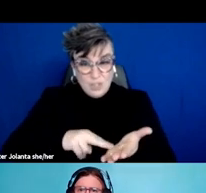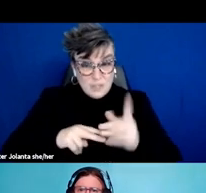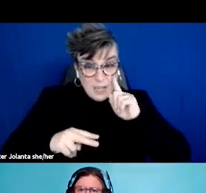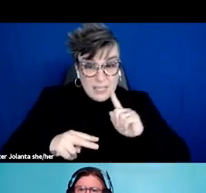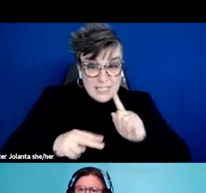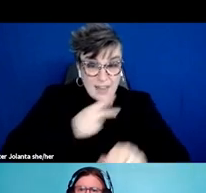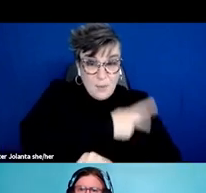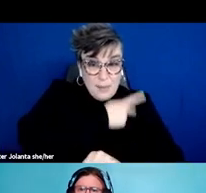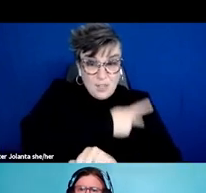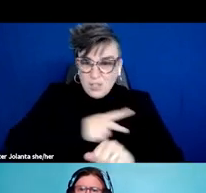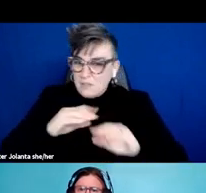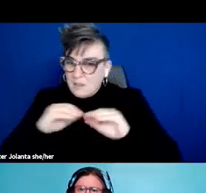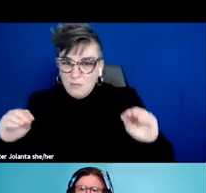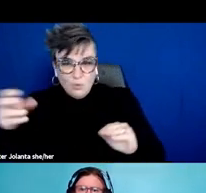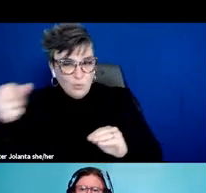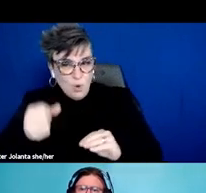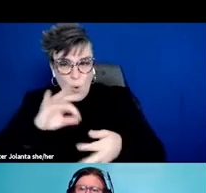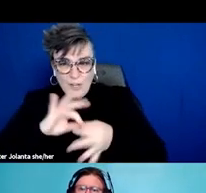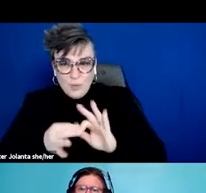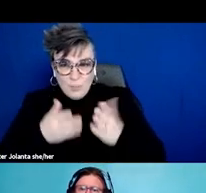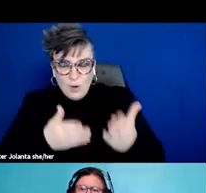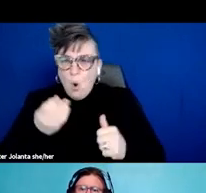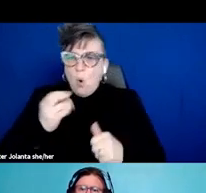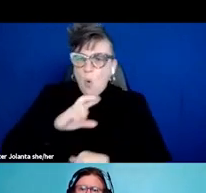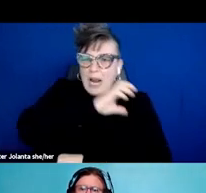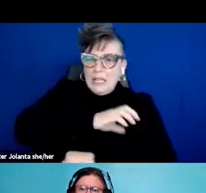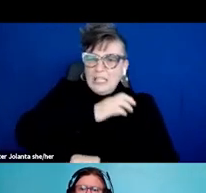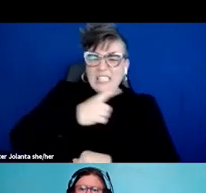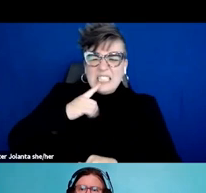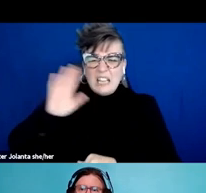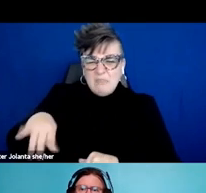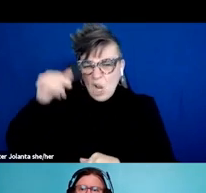they are told that it's going to take too much time so they rely on healthcare providers